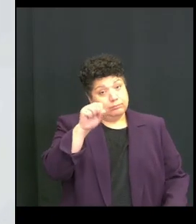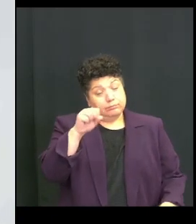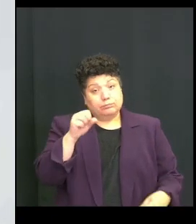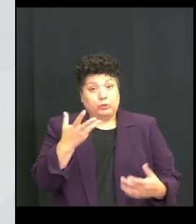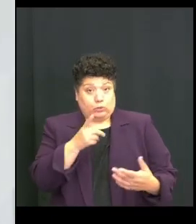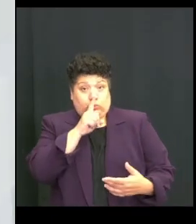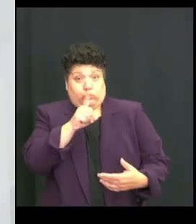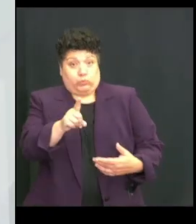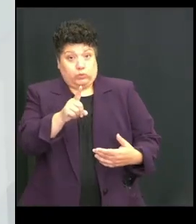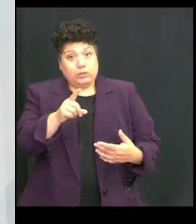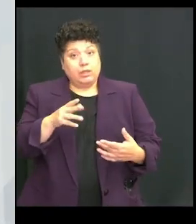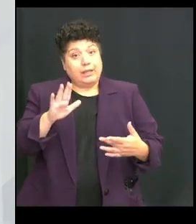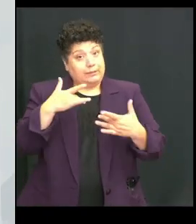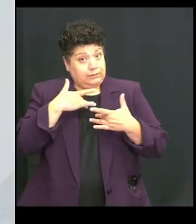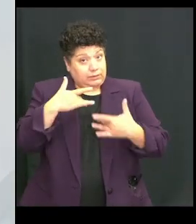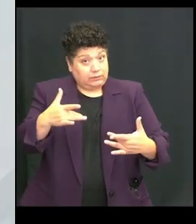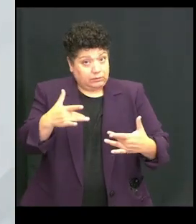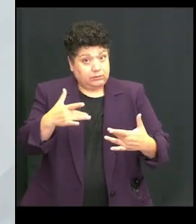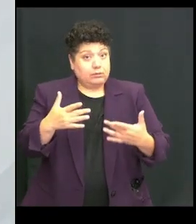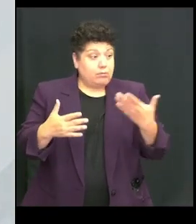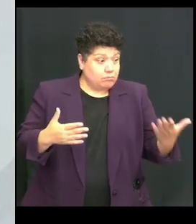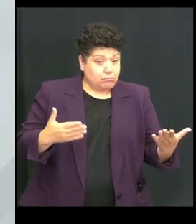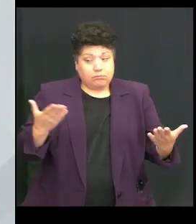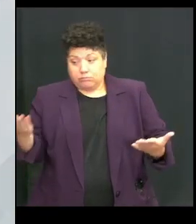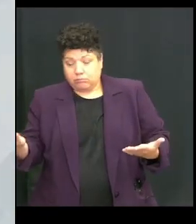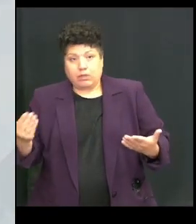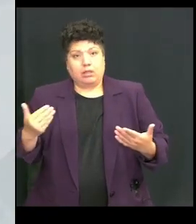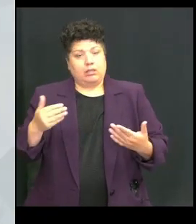So we do have exaggerated perceptions on those dimensions.